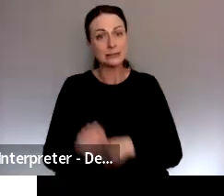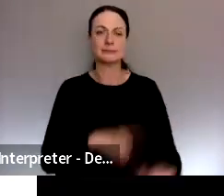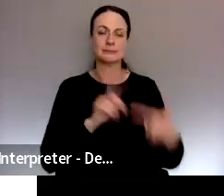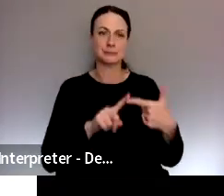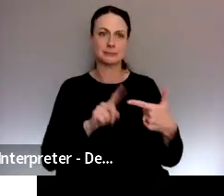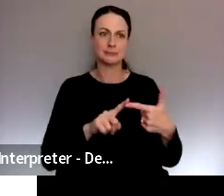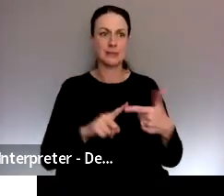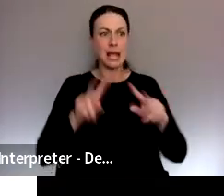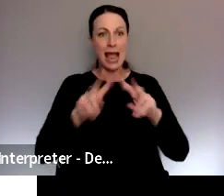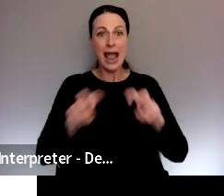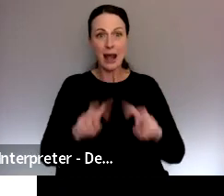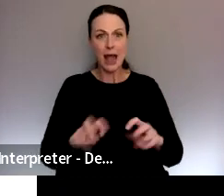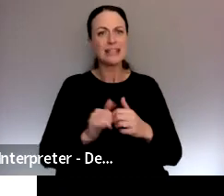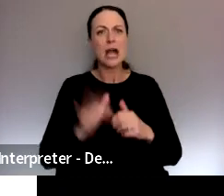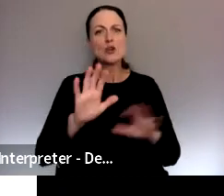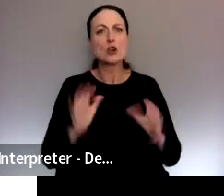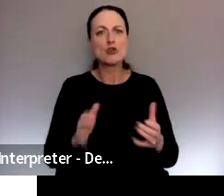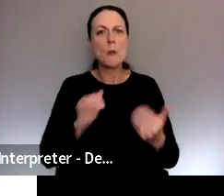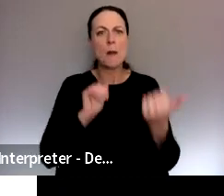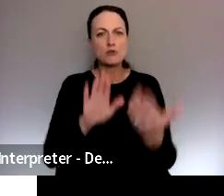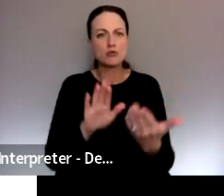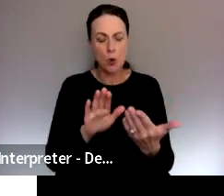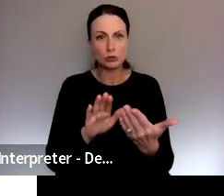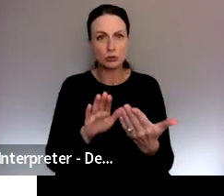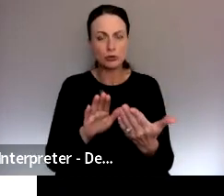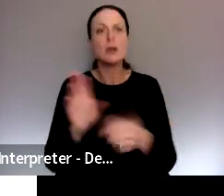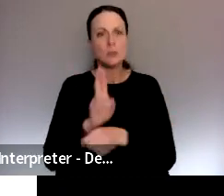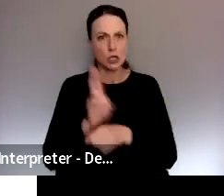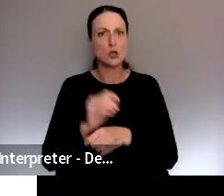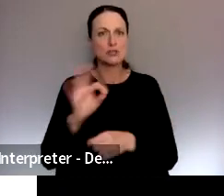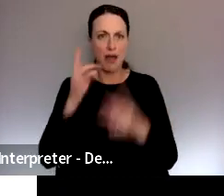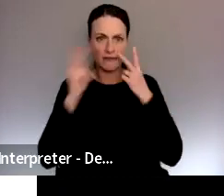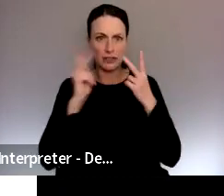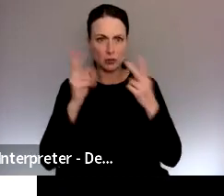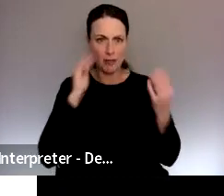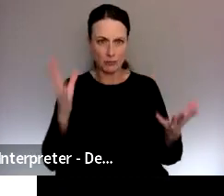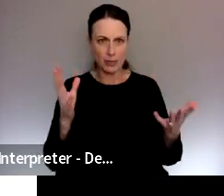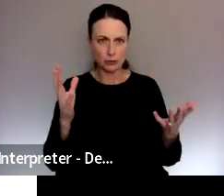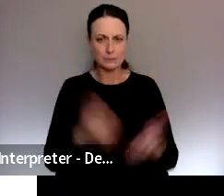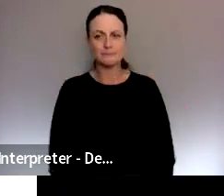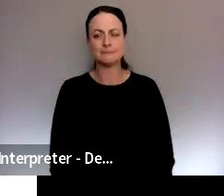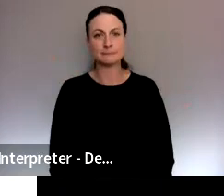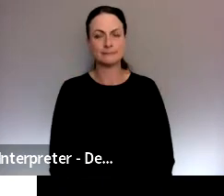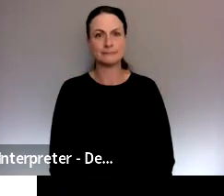Second, analyze how your group is approaching the use of visual information.